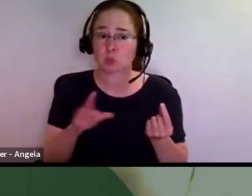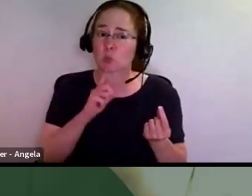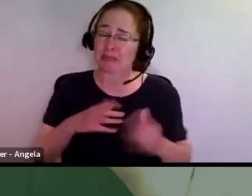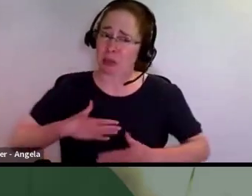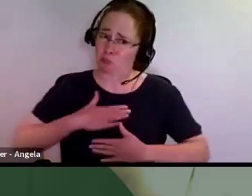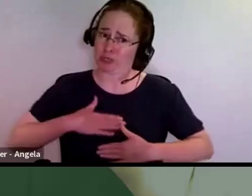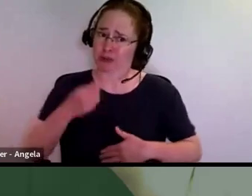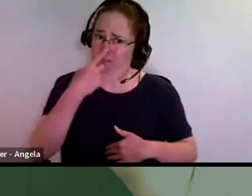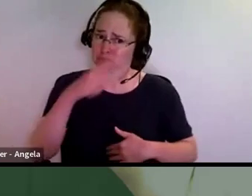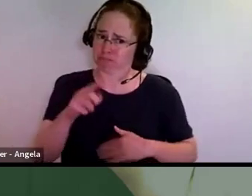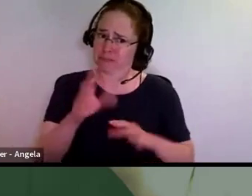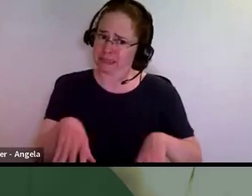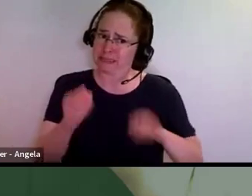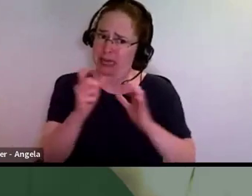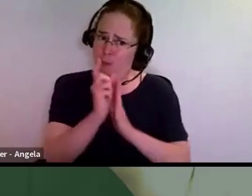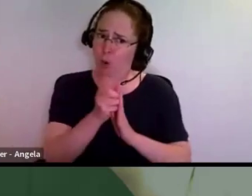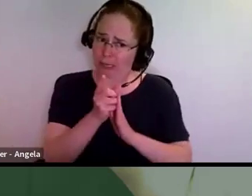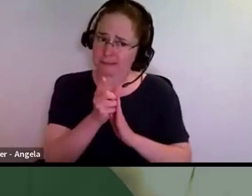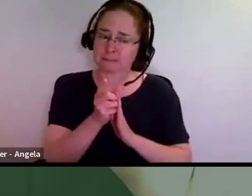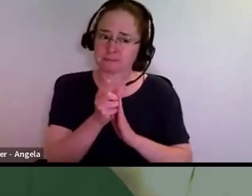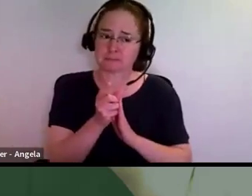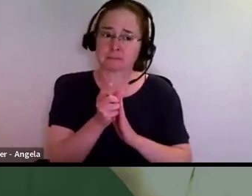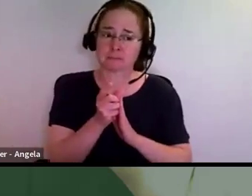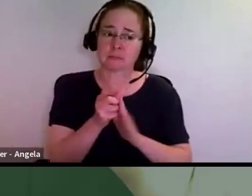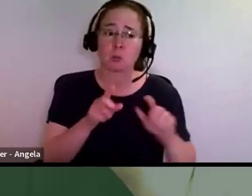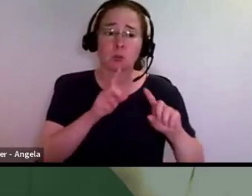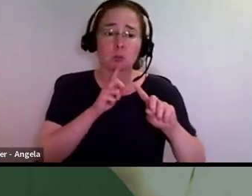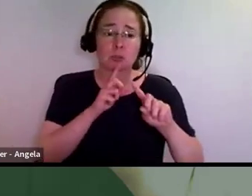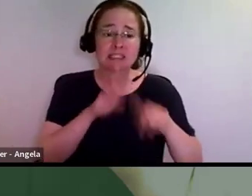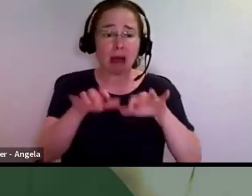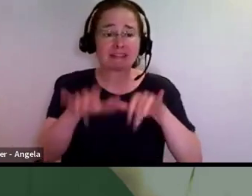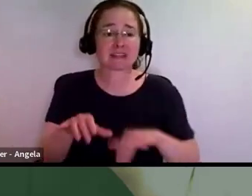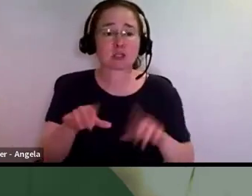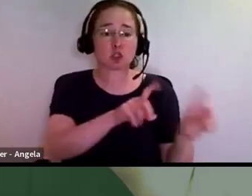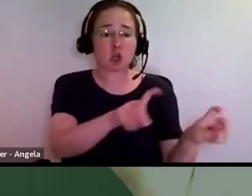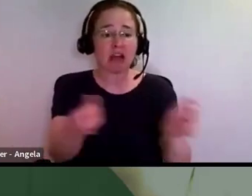if People would take a moment to respond to the survey that has